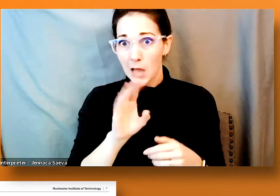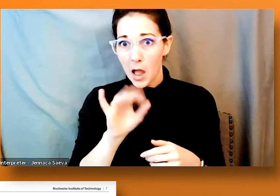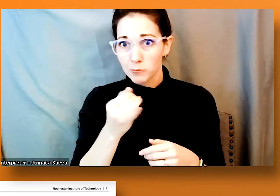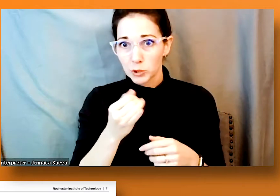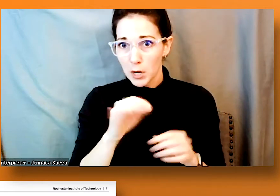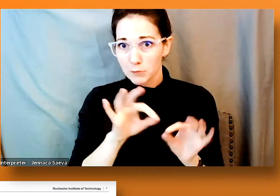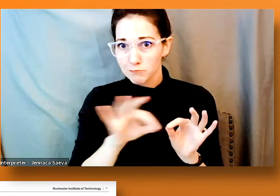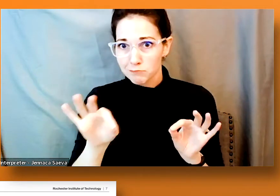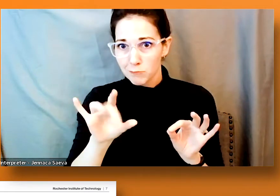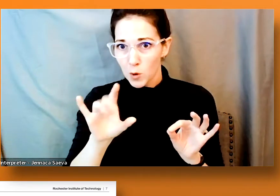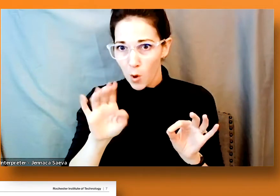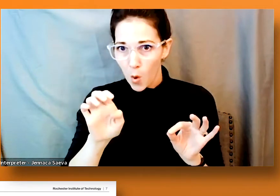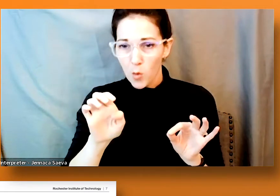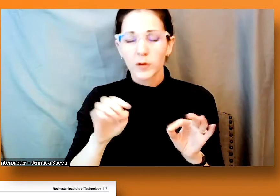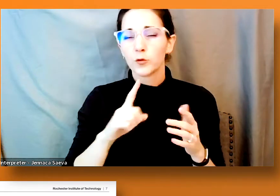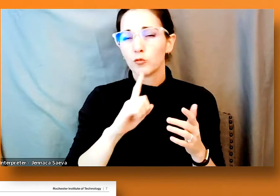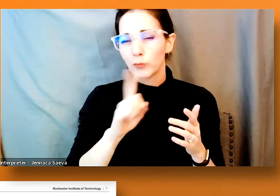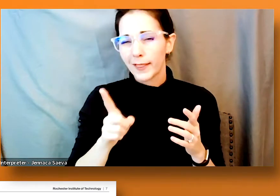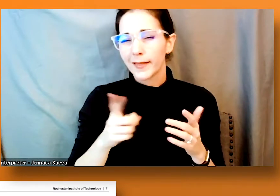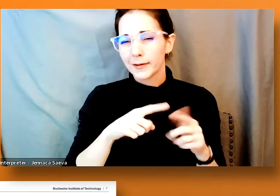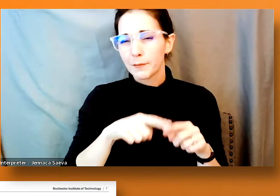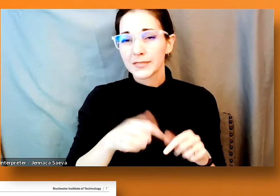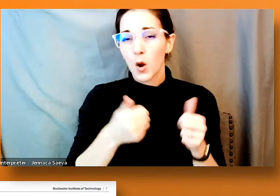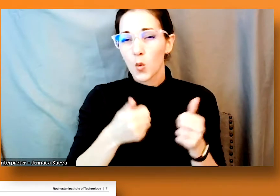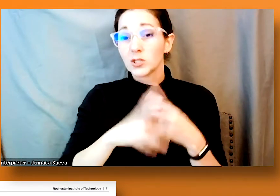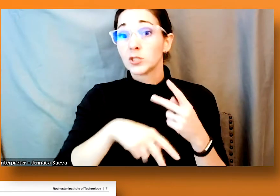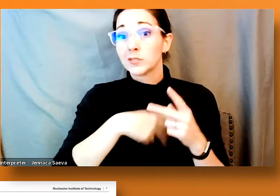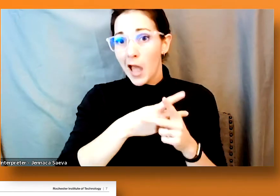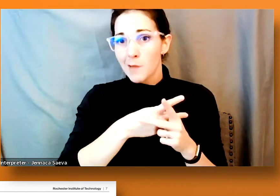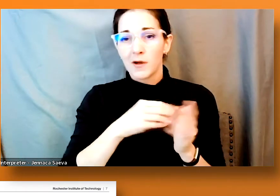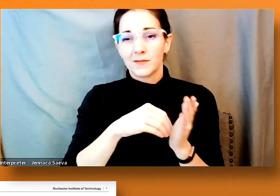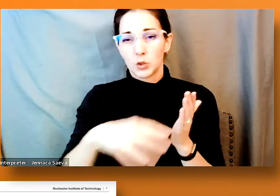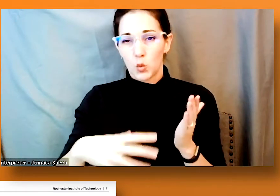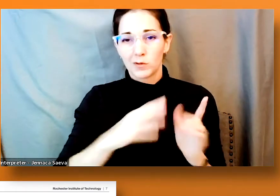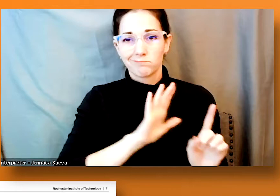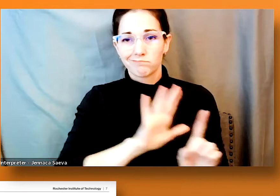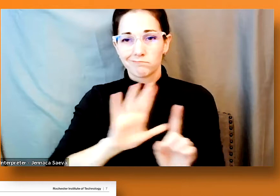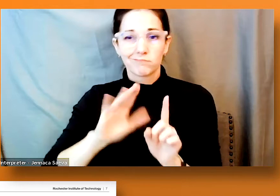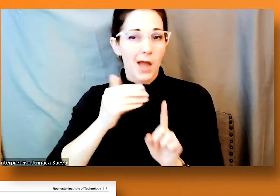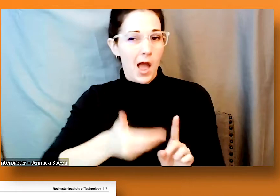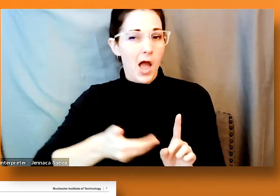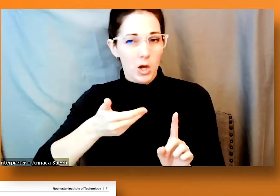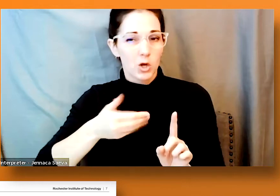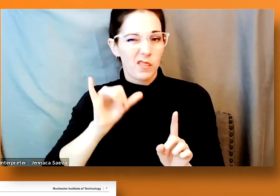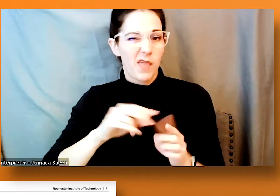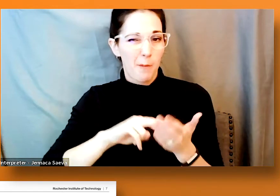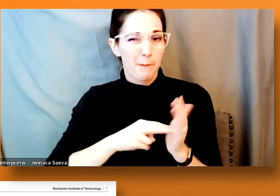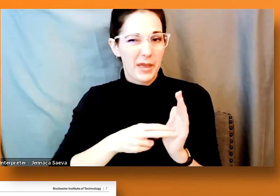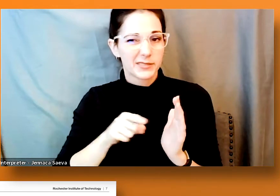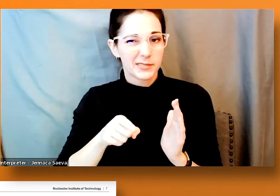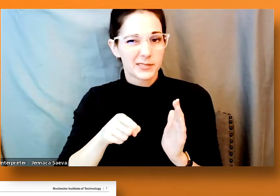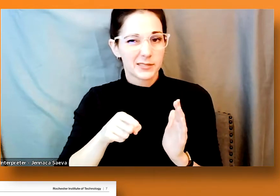for the category, the type of student that's being hired